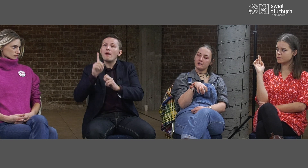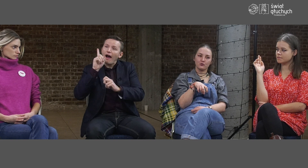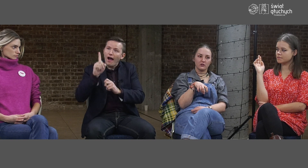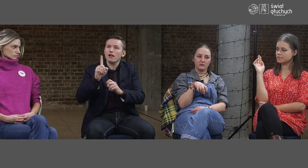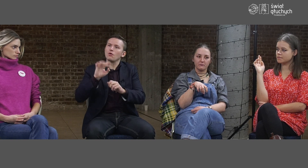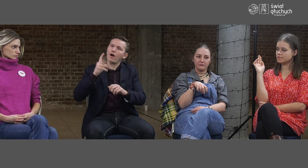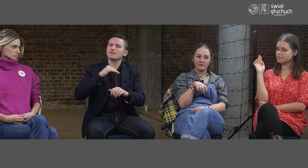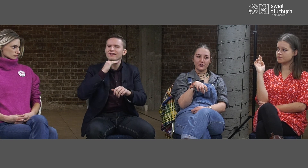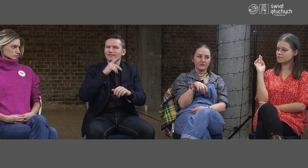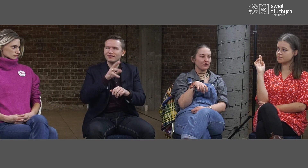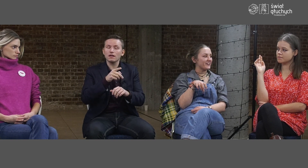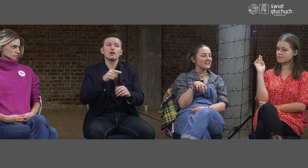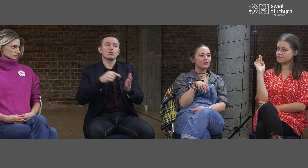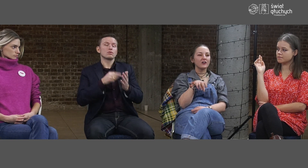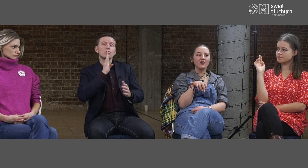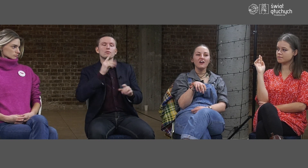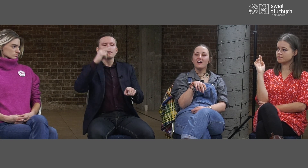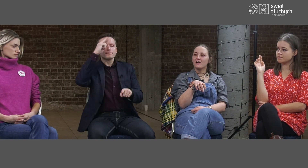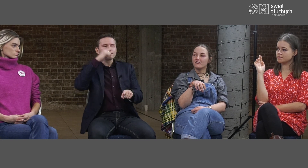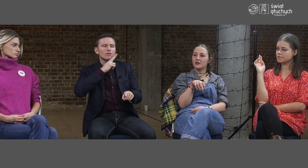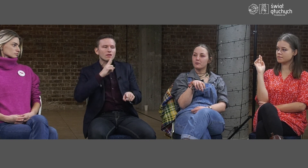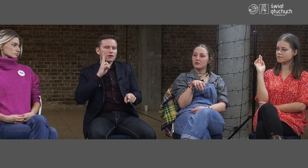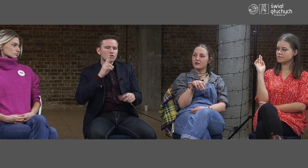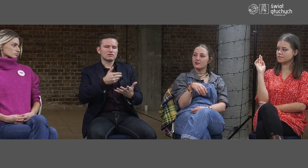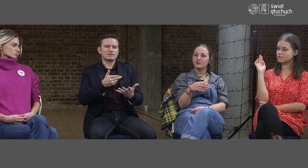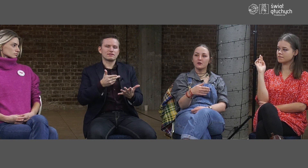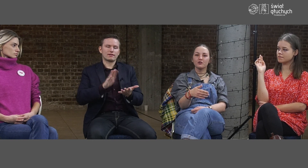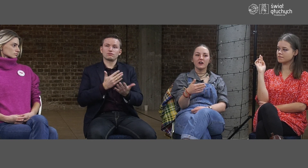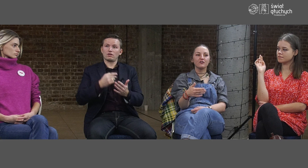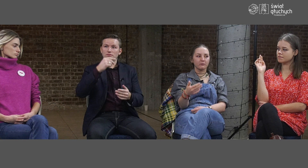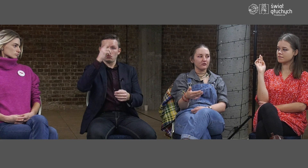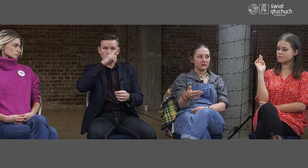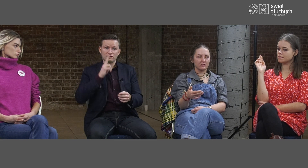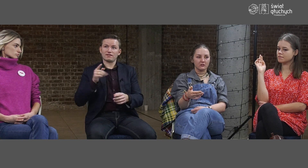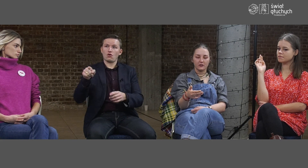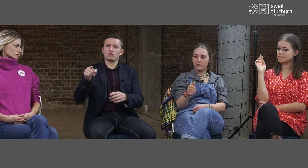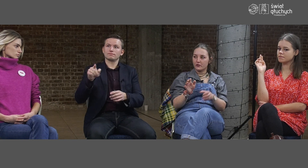A parent, in a way, decides how our identity will be shaped moving forward.